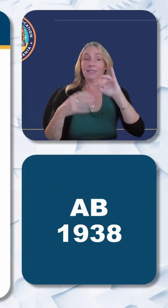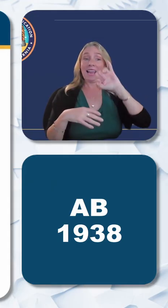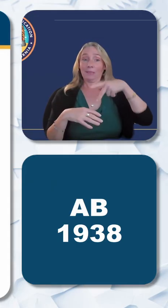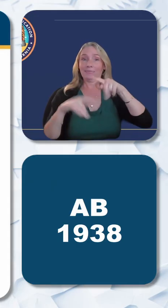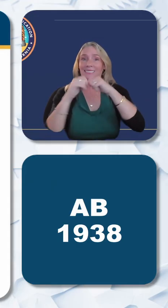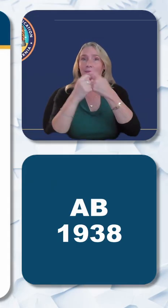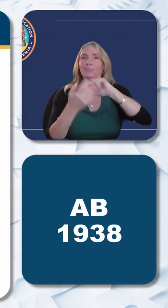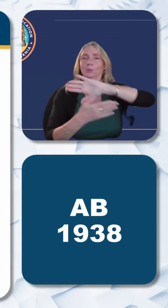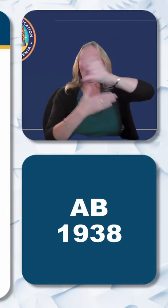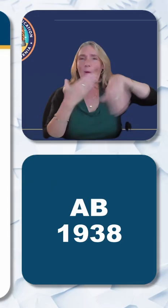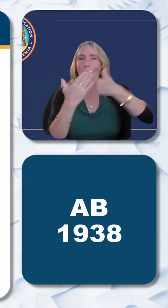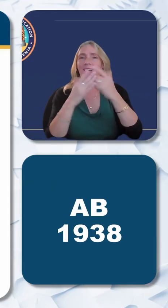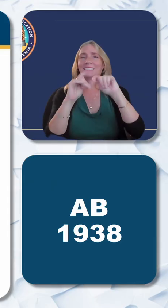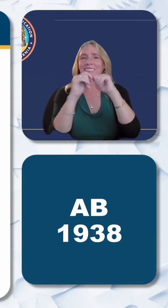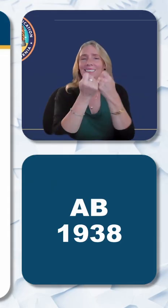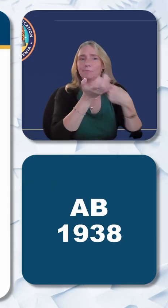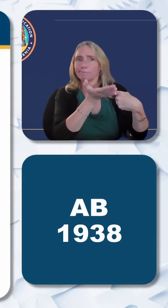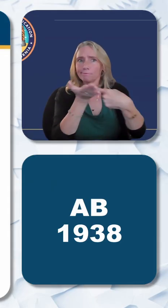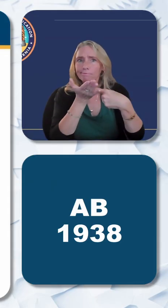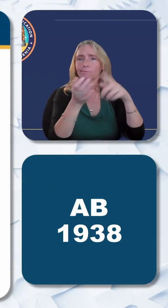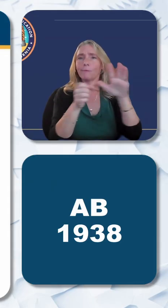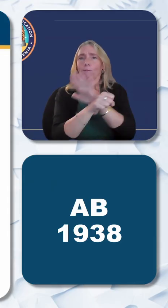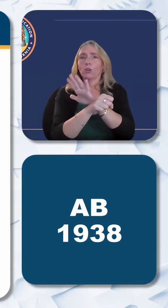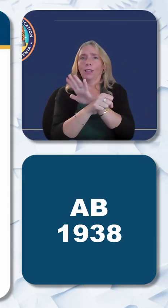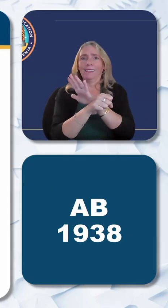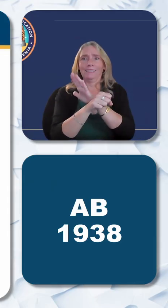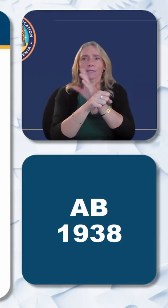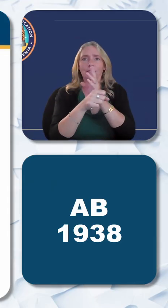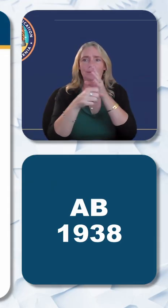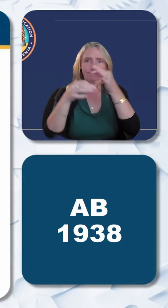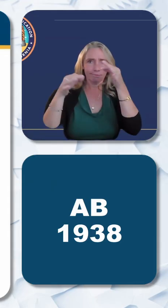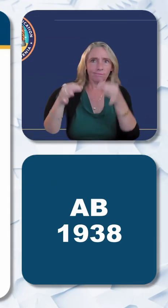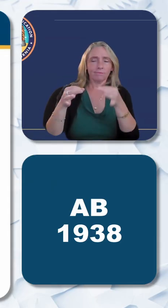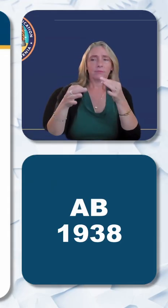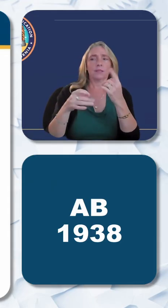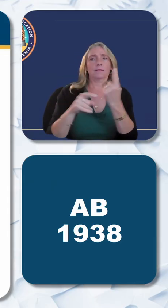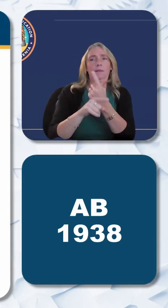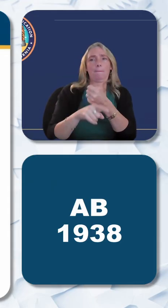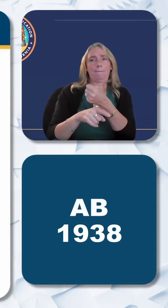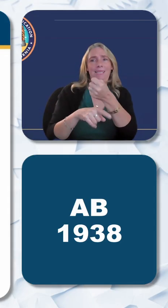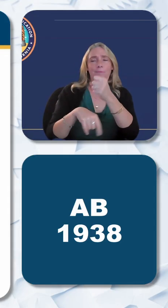and they are having meaningful participation at school. And it requires the whole IEP team